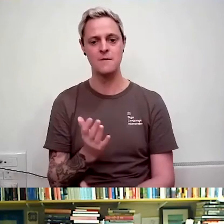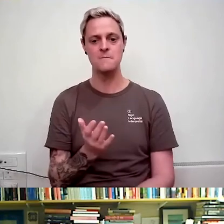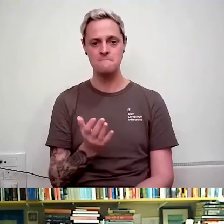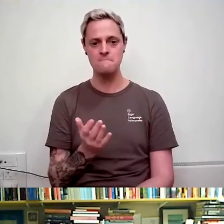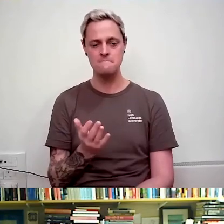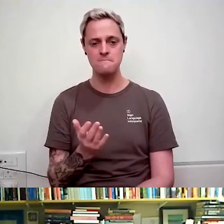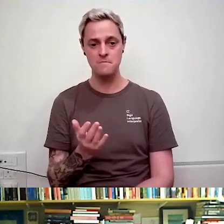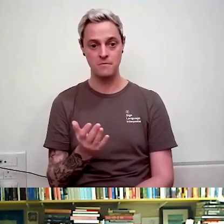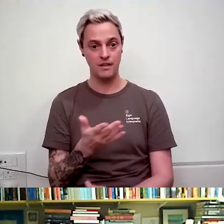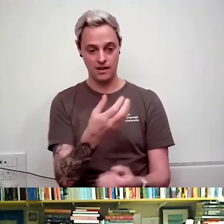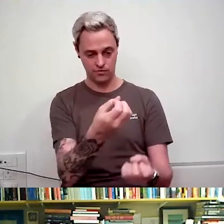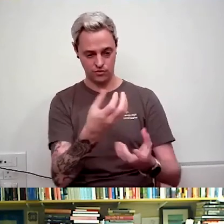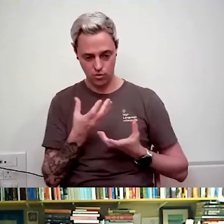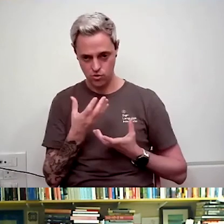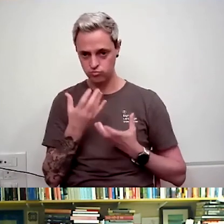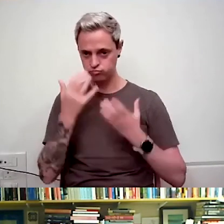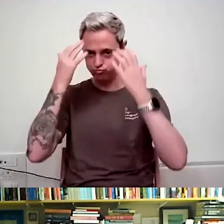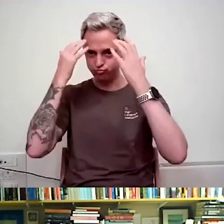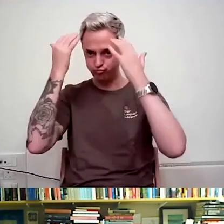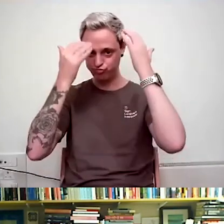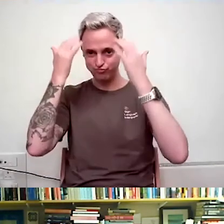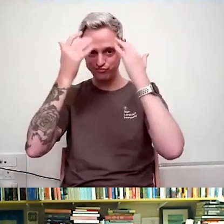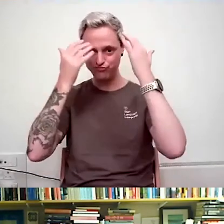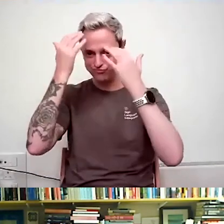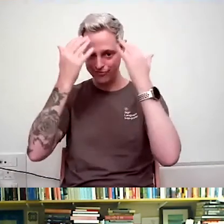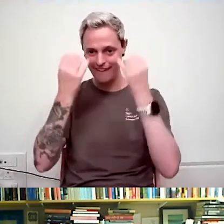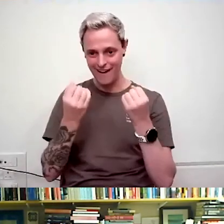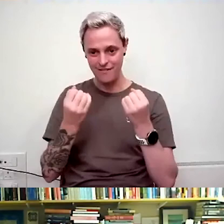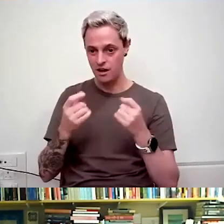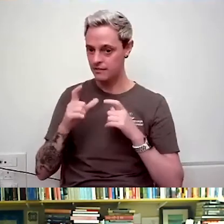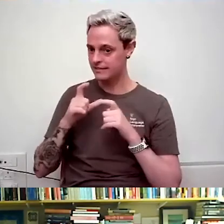lots to think about. There's various comments there now popping up in the Q&A